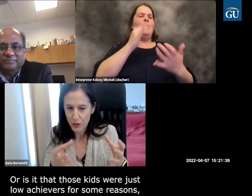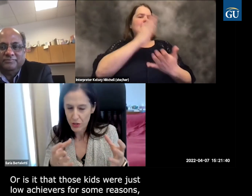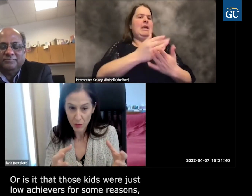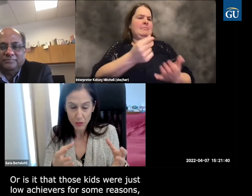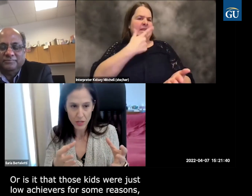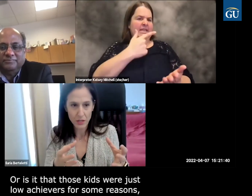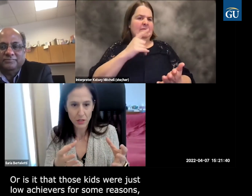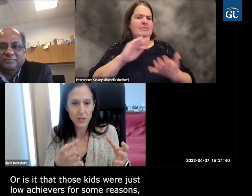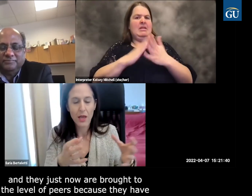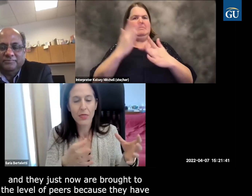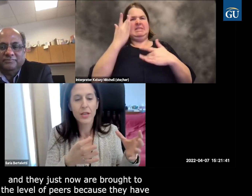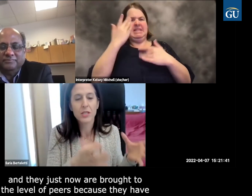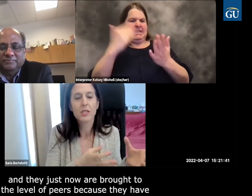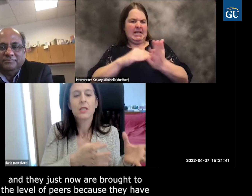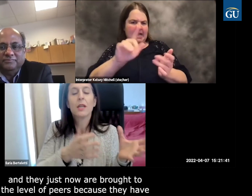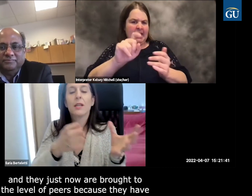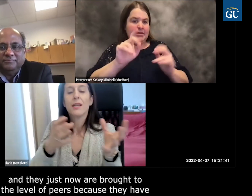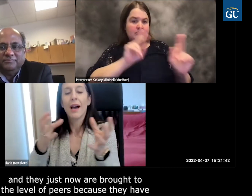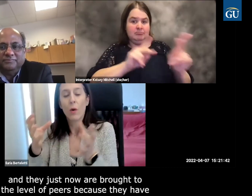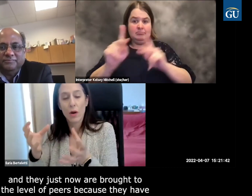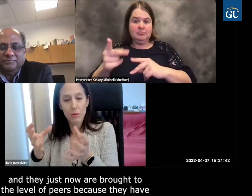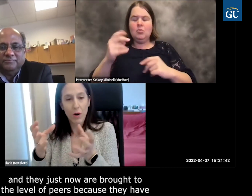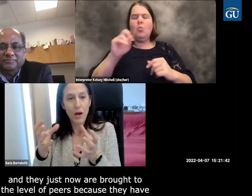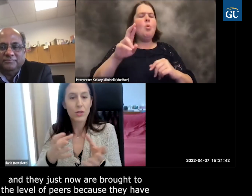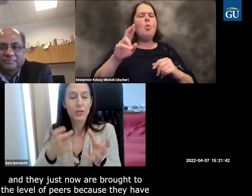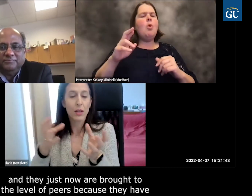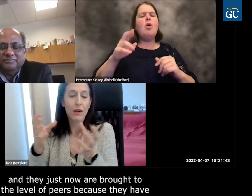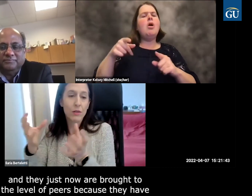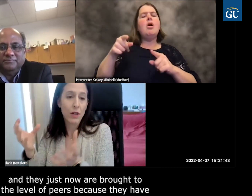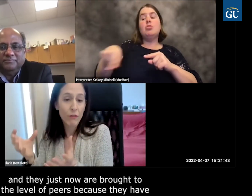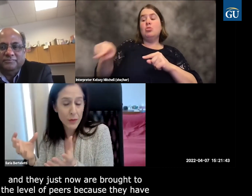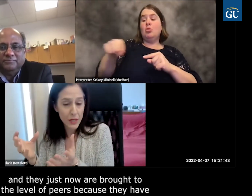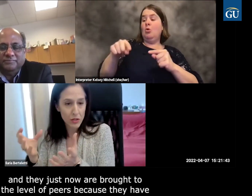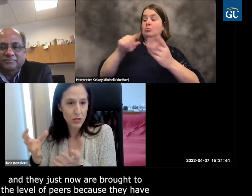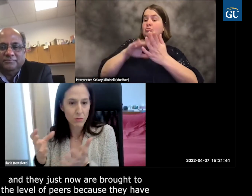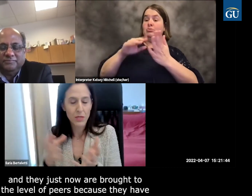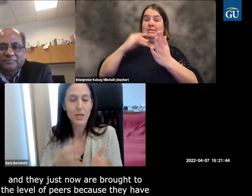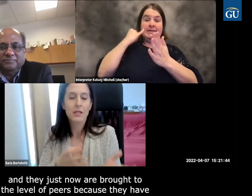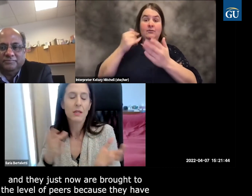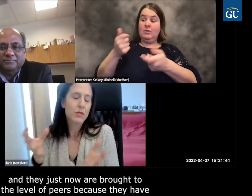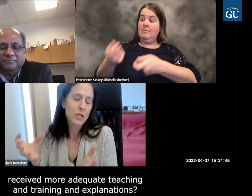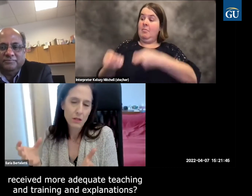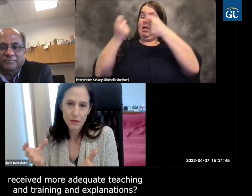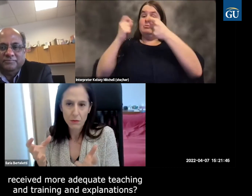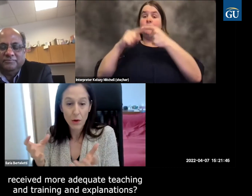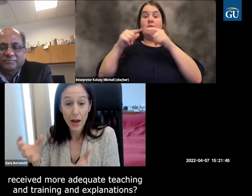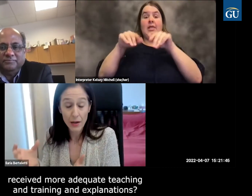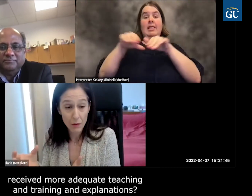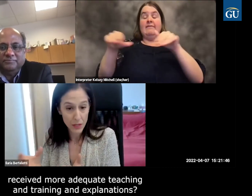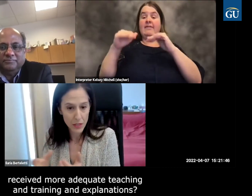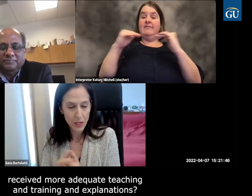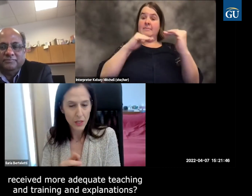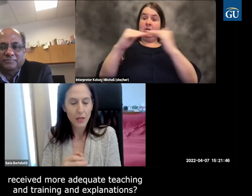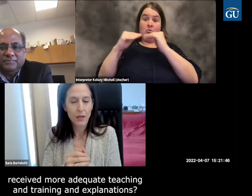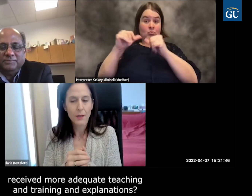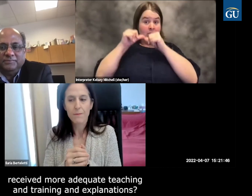some reasons and they just now are brought to the level of fears because